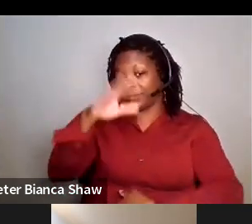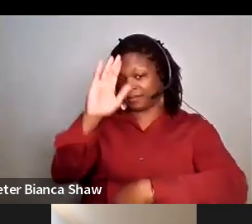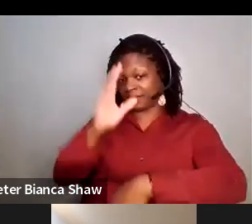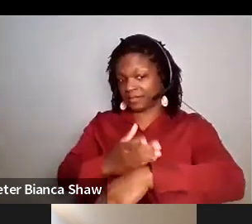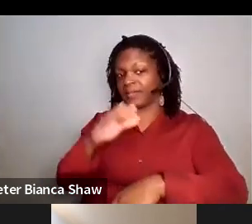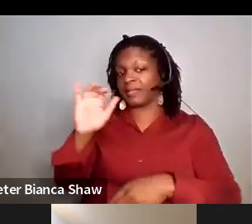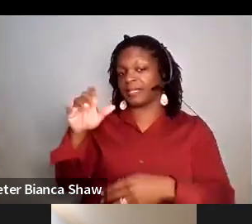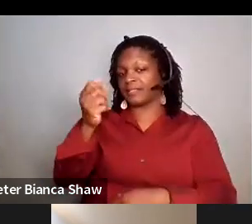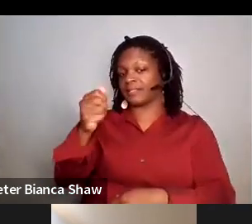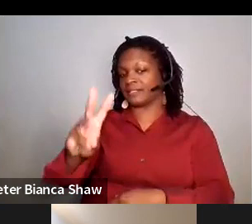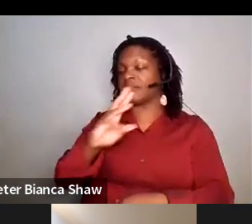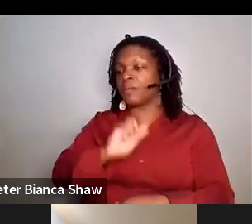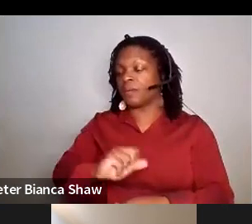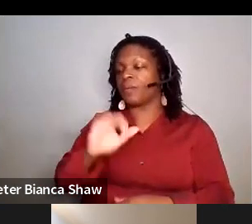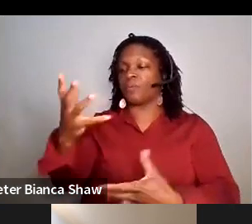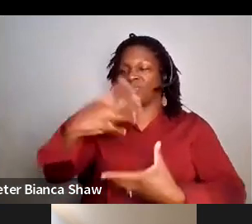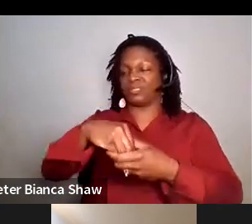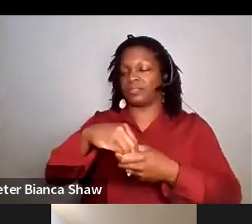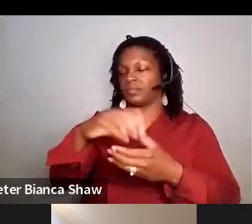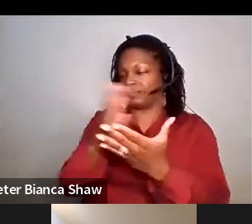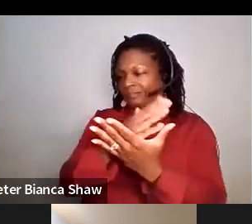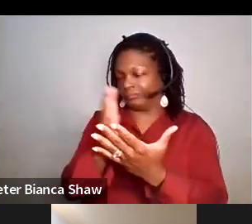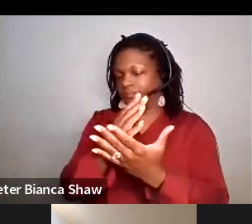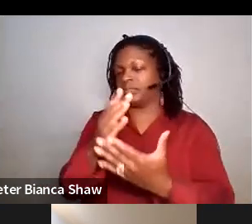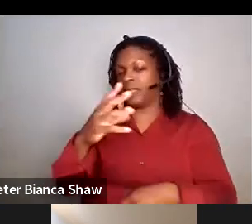He's not verbal he's my moderate also me myself.